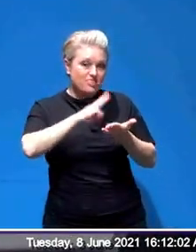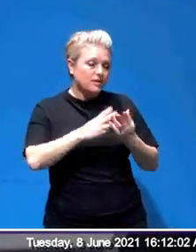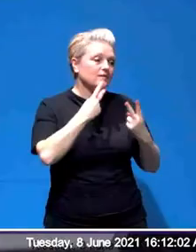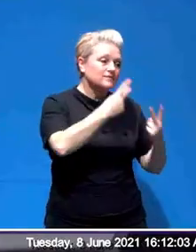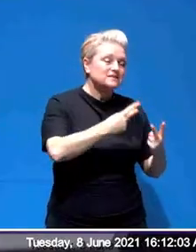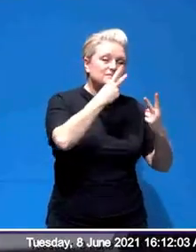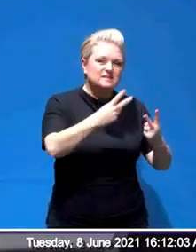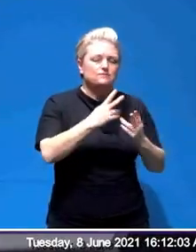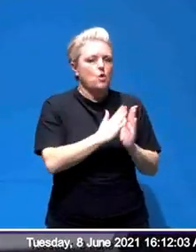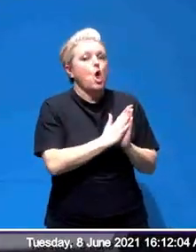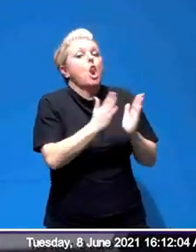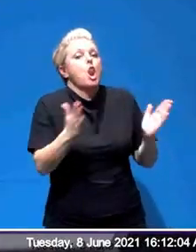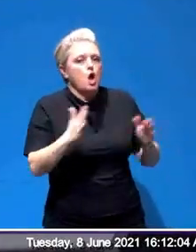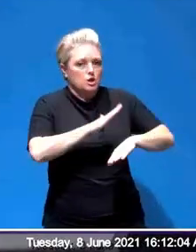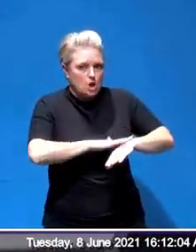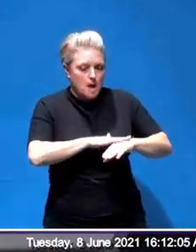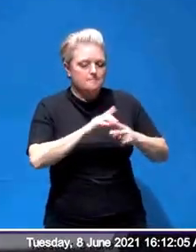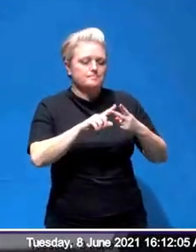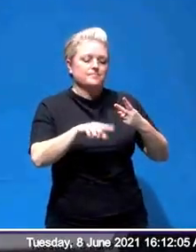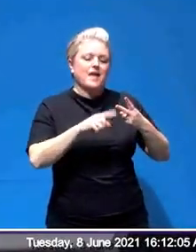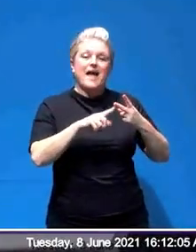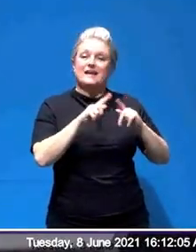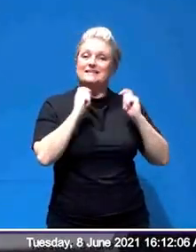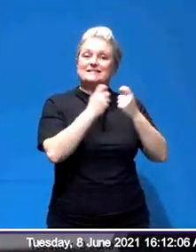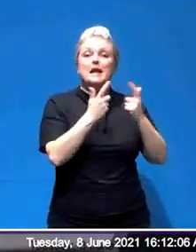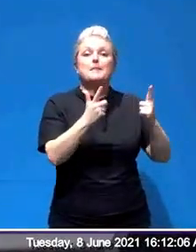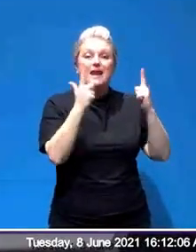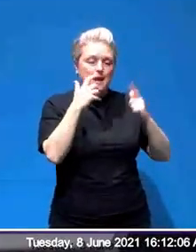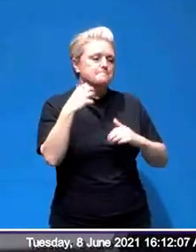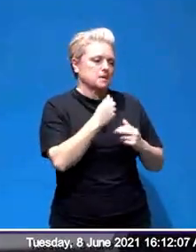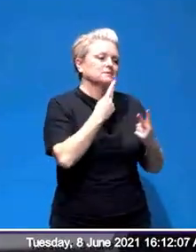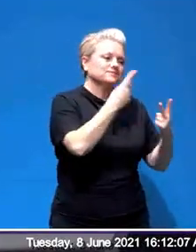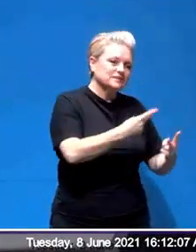on a monthly basis and that's their expectation and they would be there for longer periods of time.